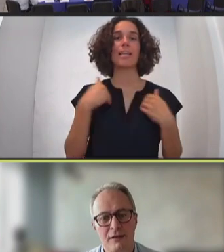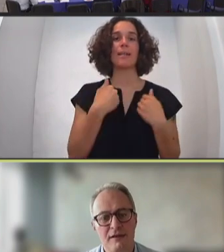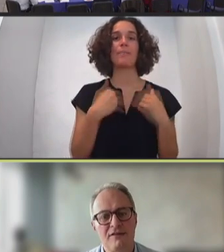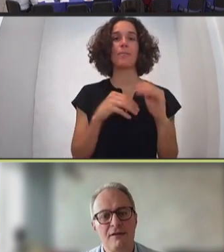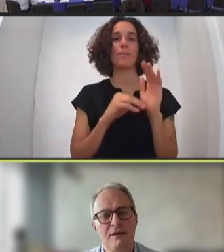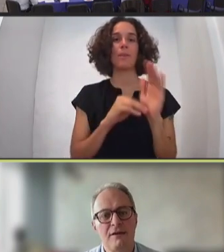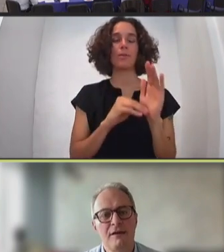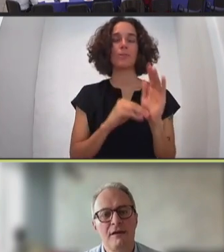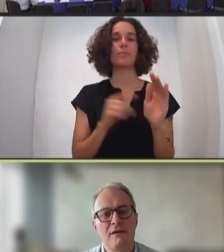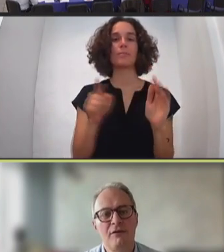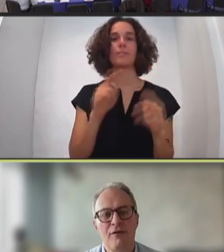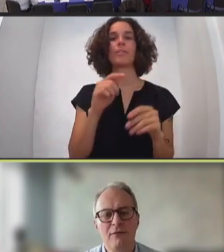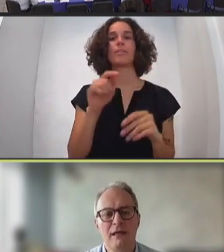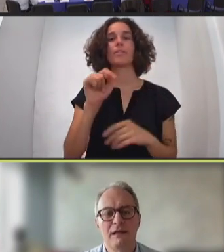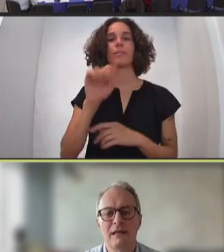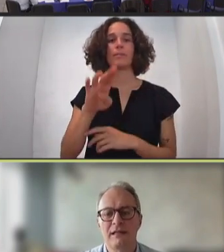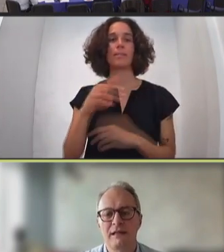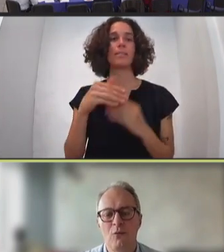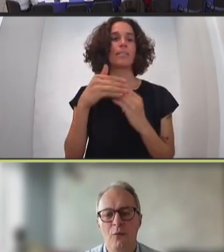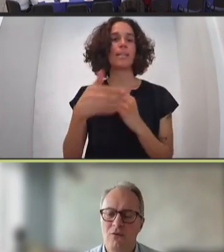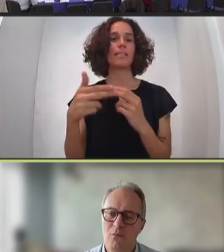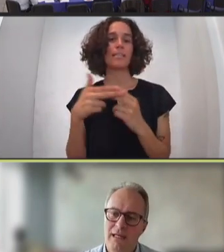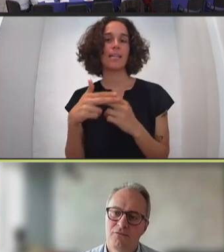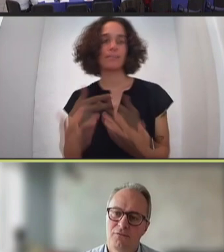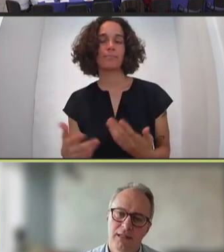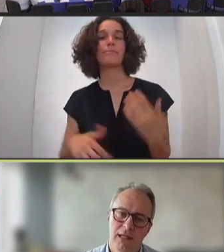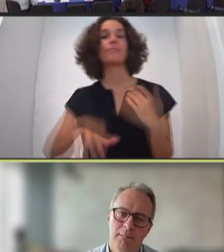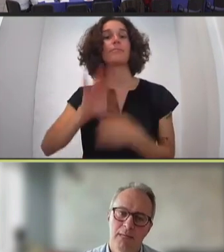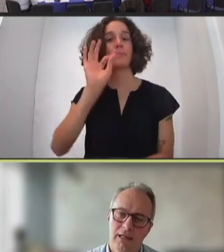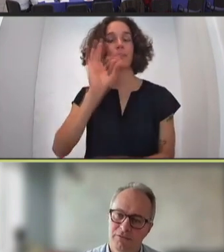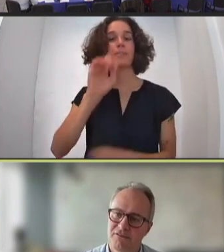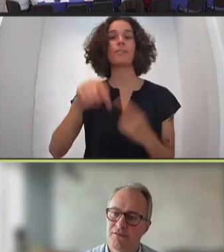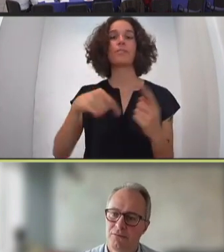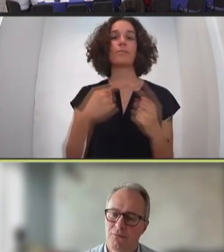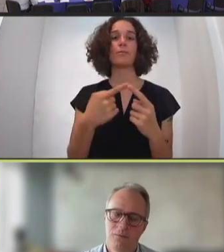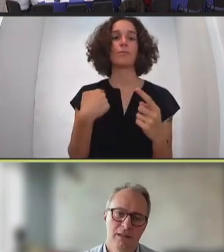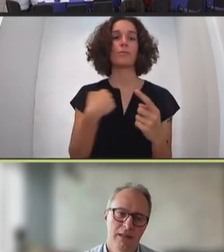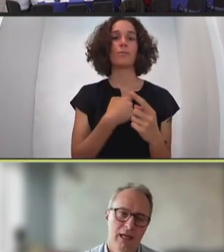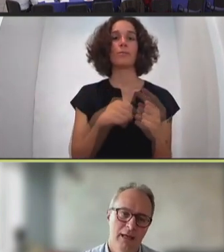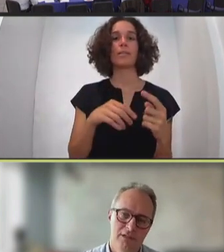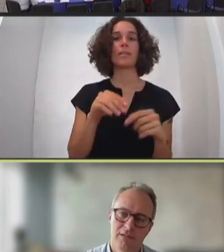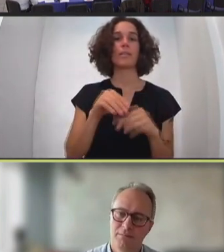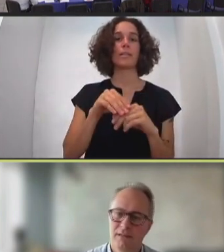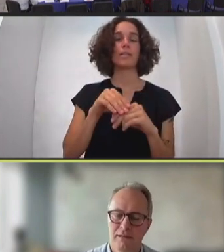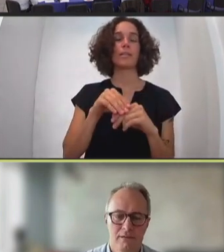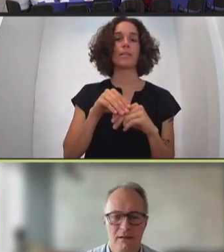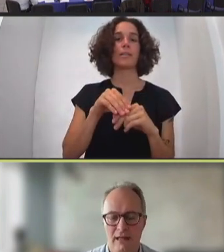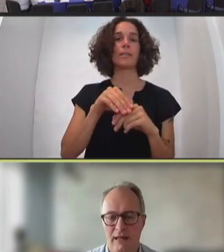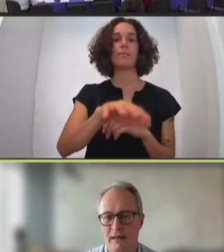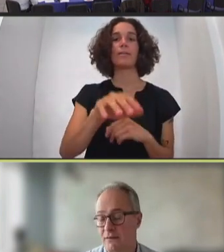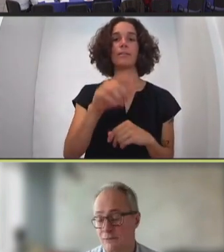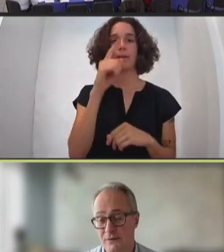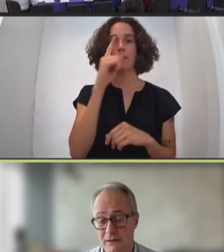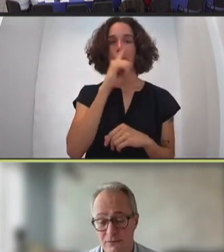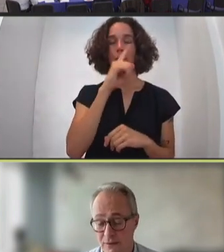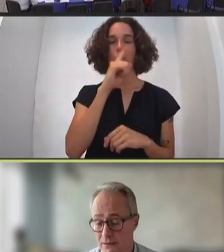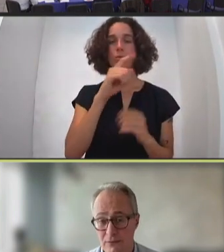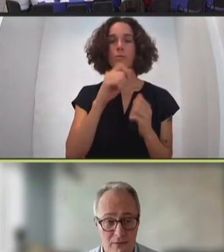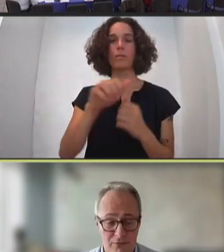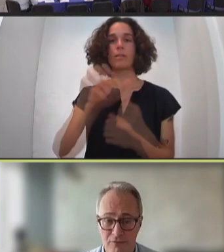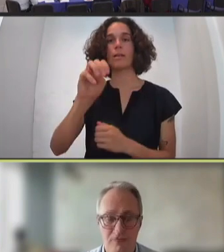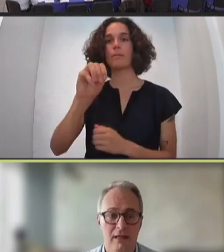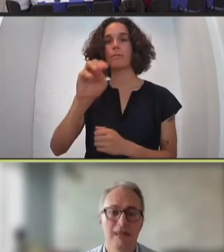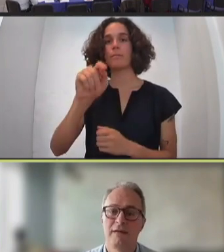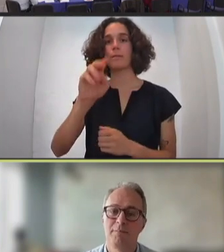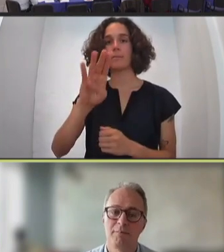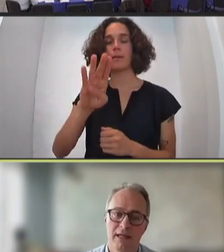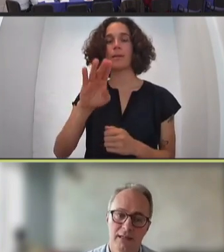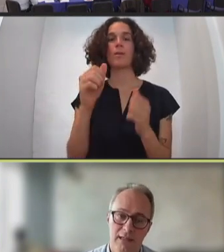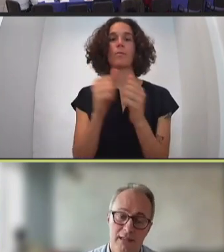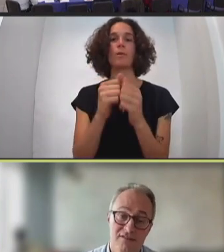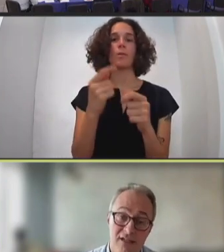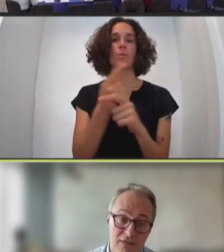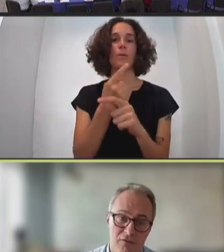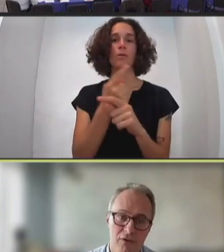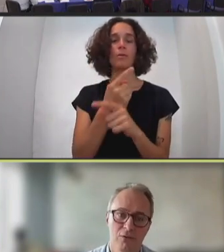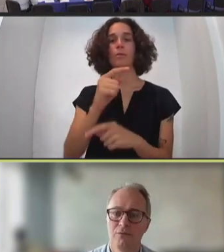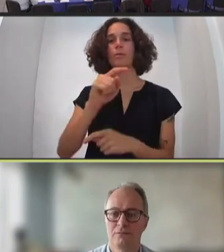please. We found out that when we infect a mouse with the Mtb with the regular 50 CFU,